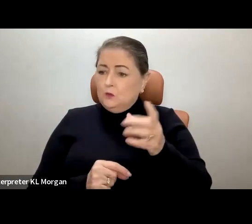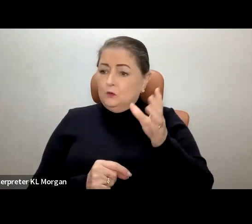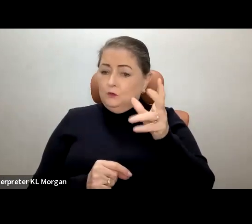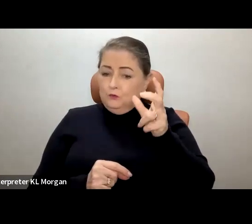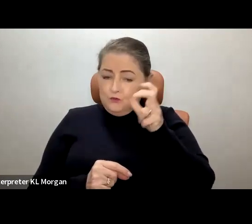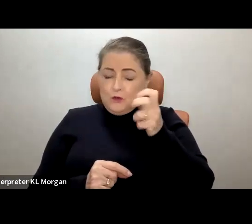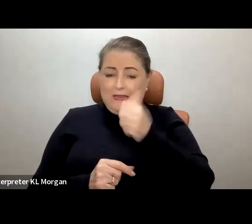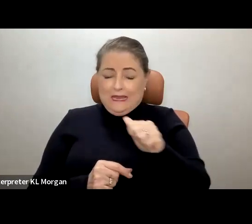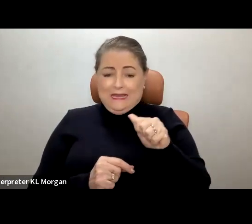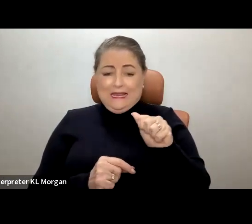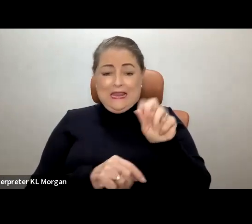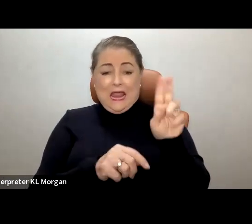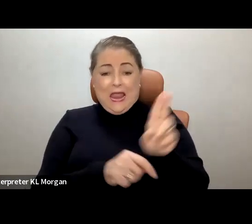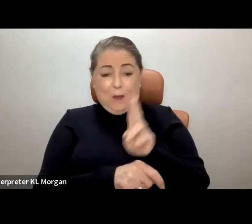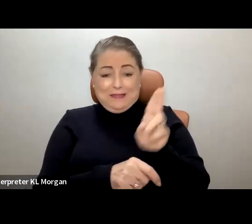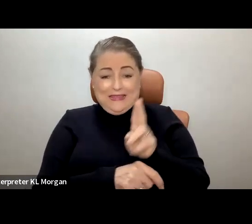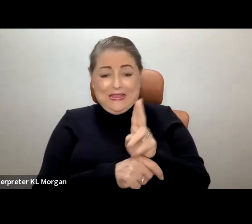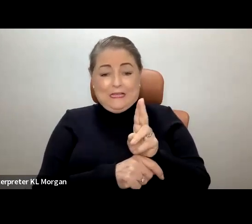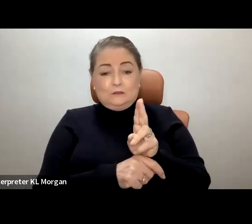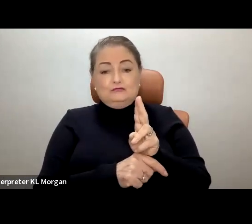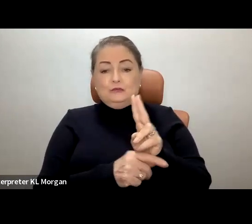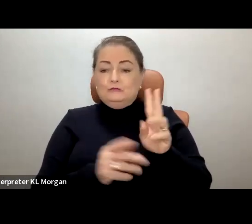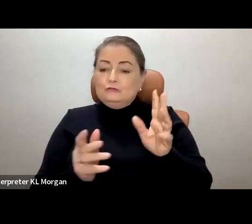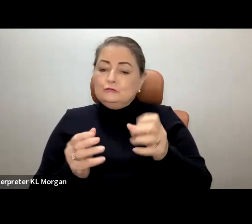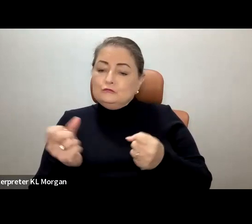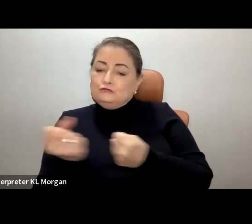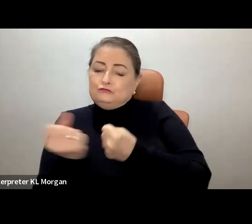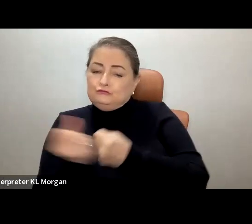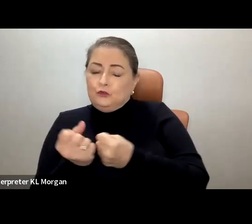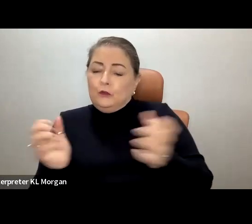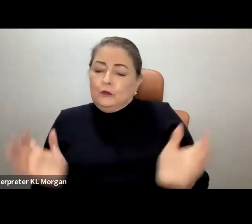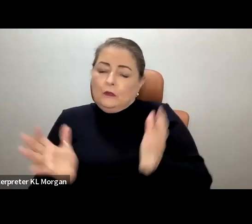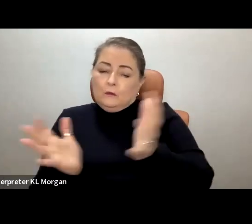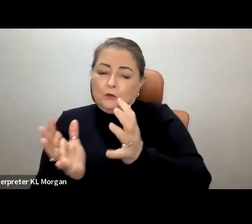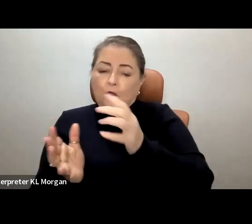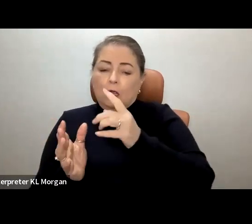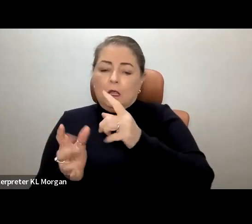applications to promoting ally use? I just don't know what that question means.